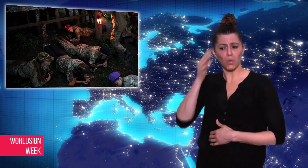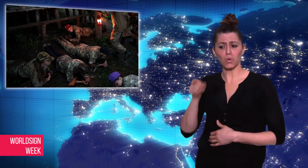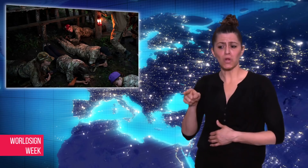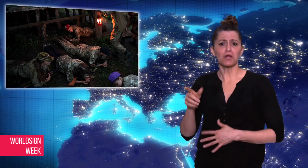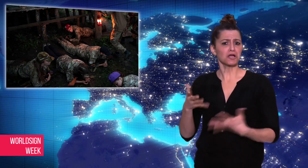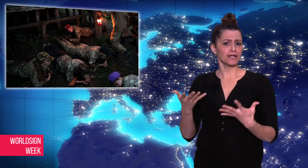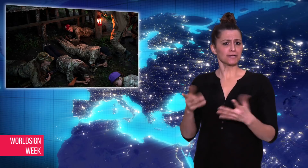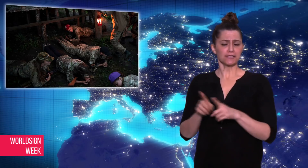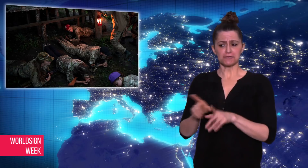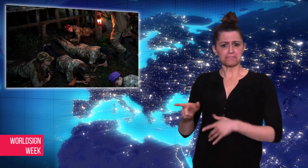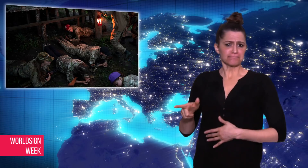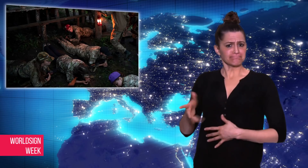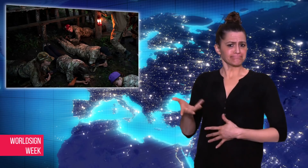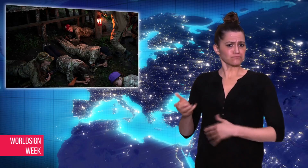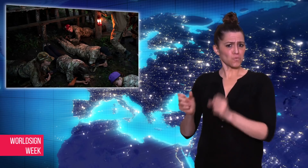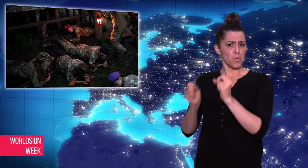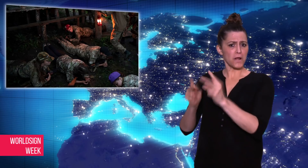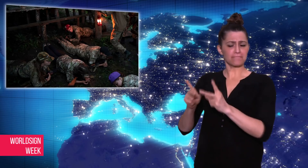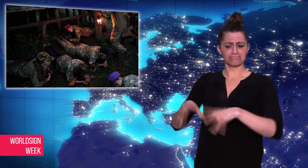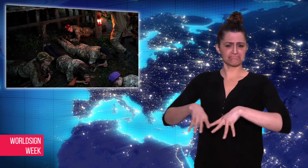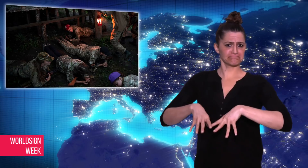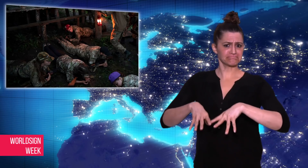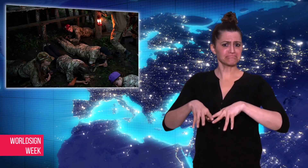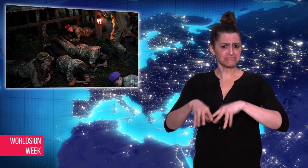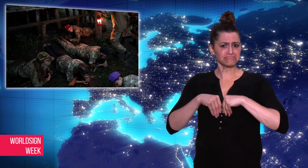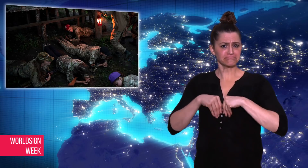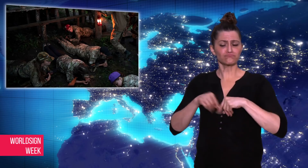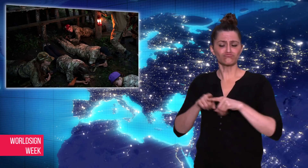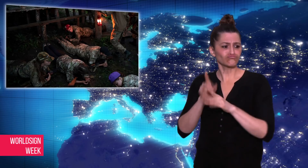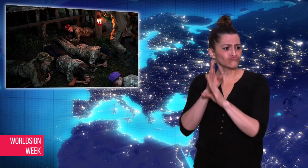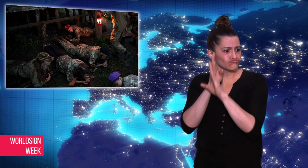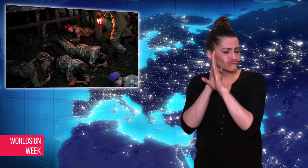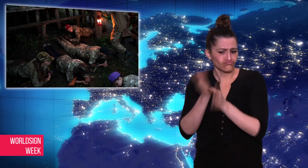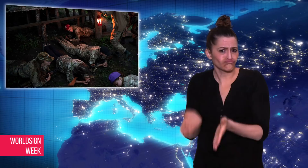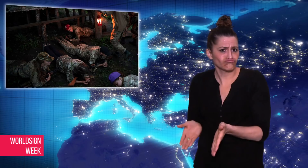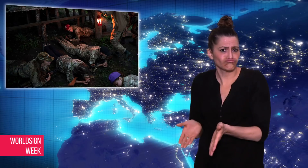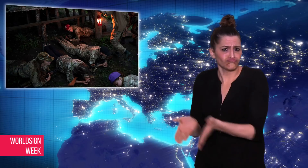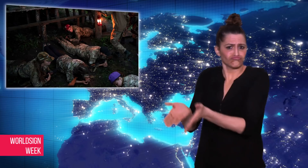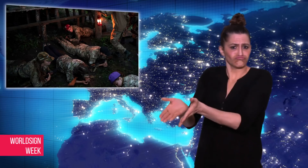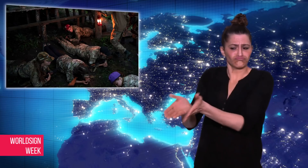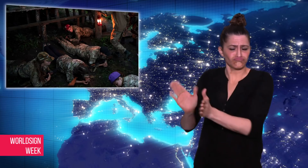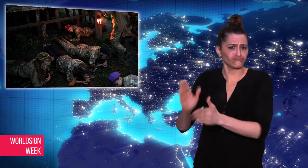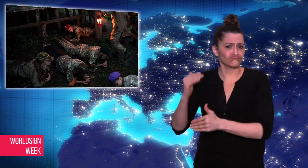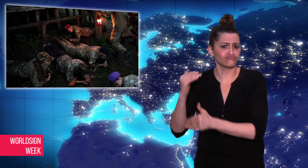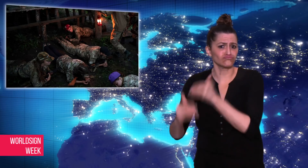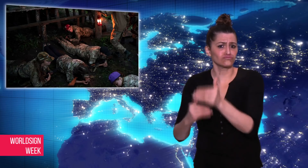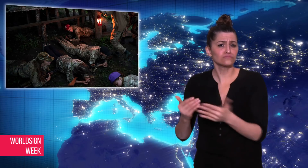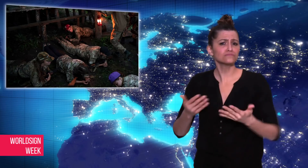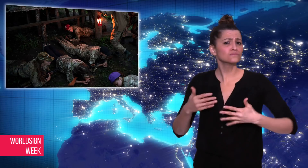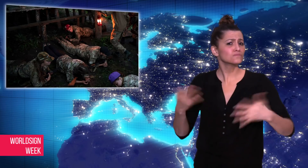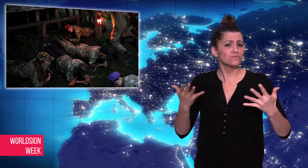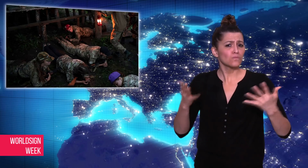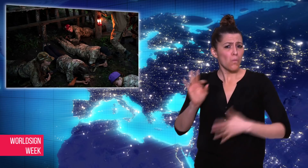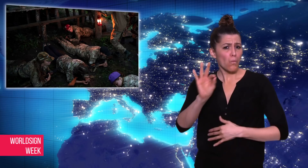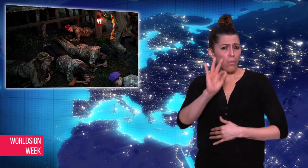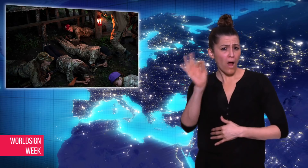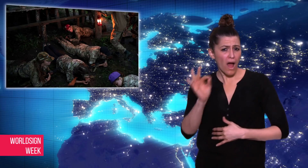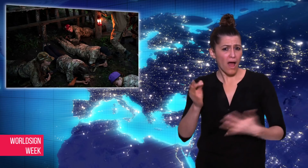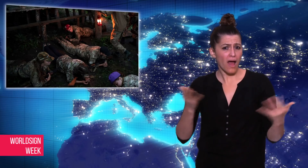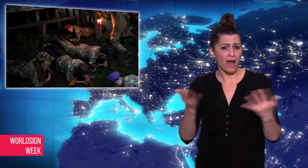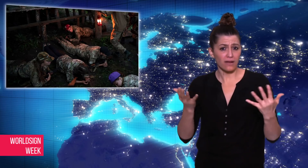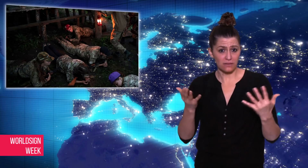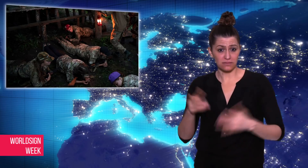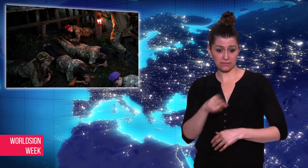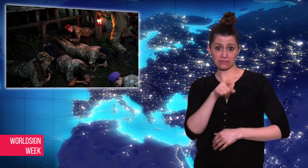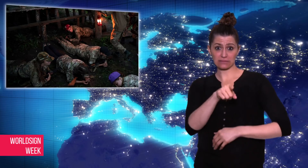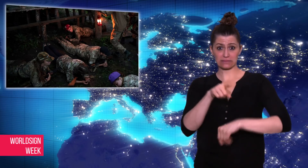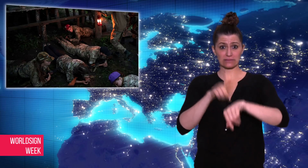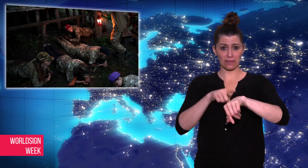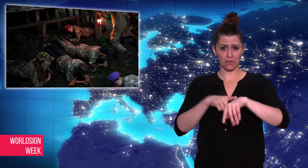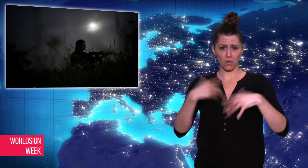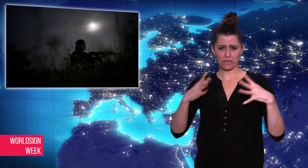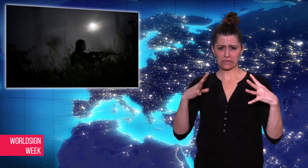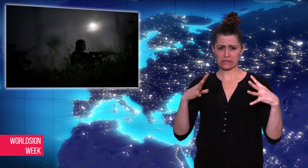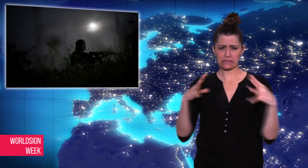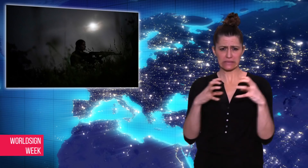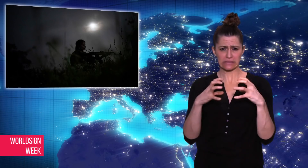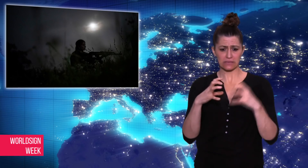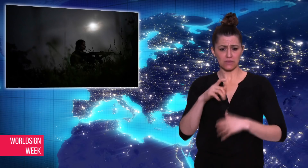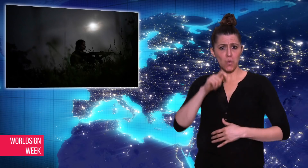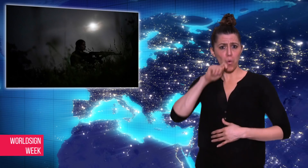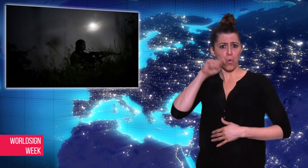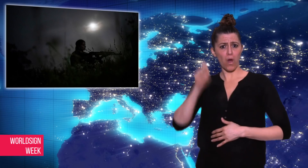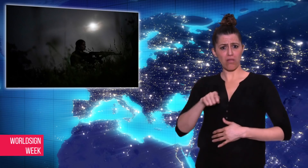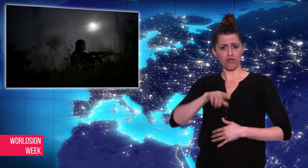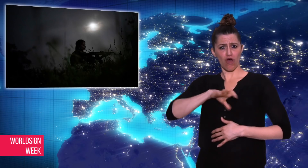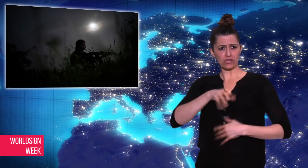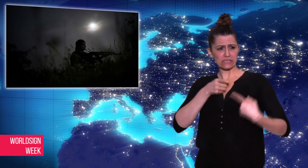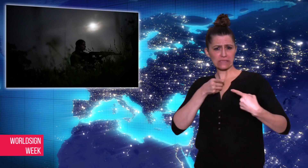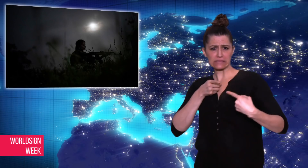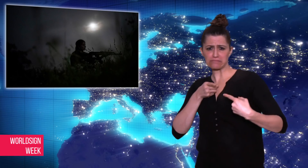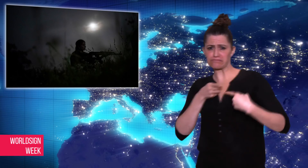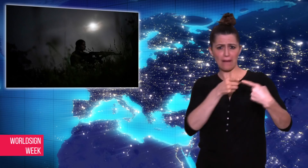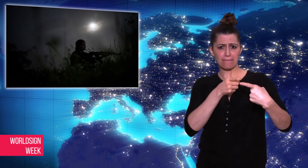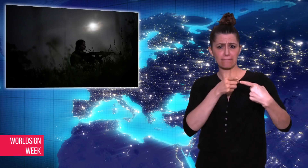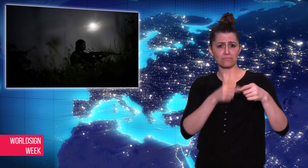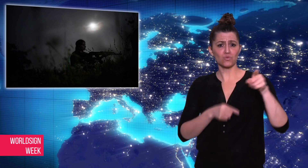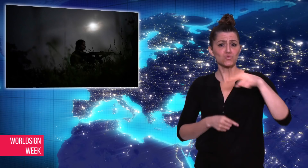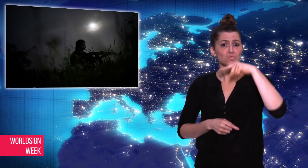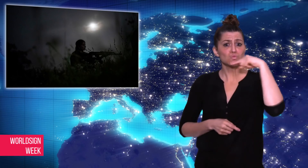and their ideology because they played a key role in